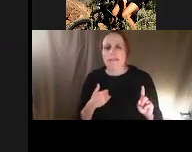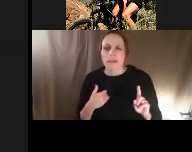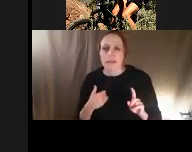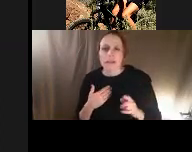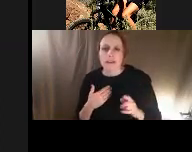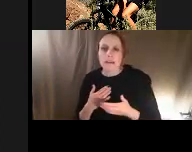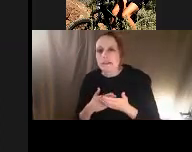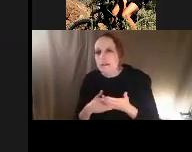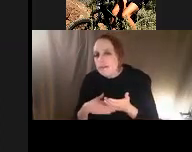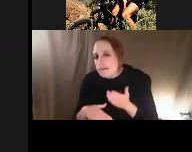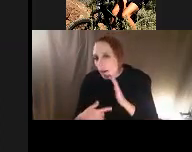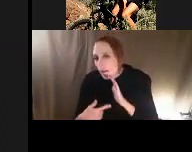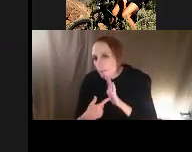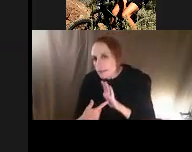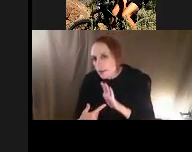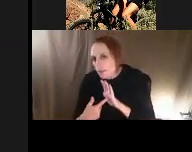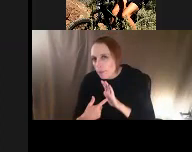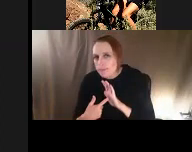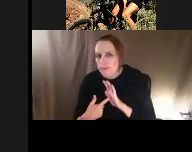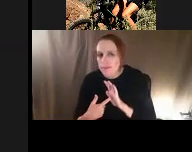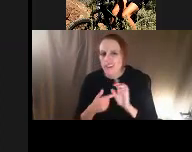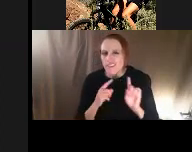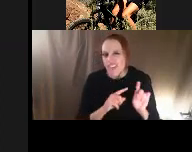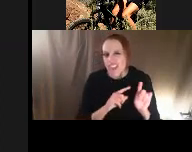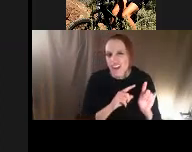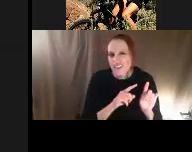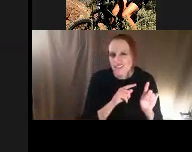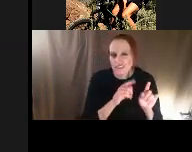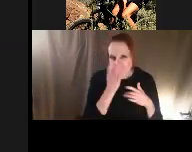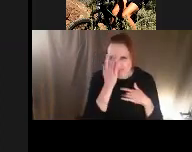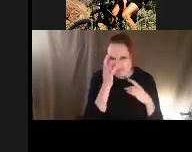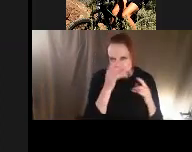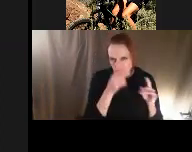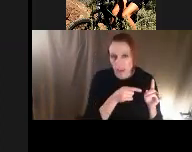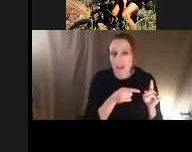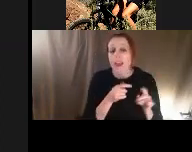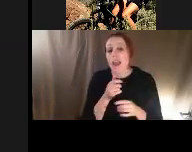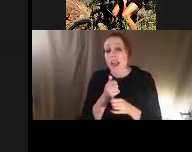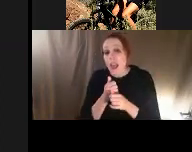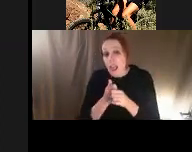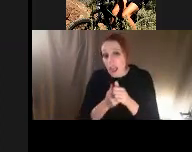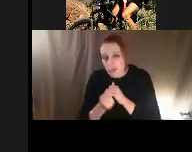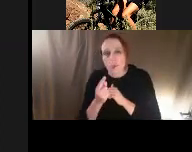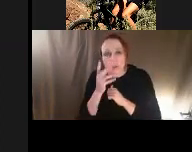post traumatic stress disorder, everyone that experienced this trauma experiences some level of grief.